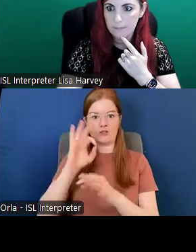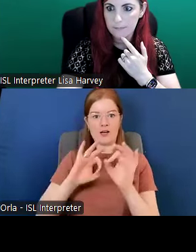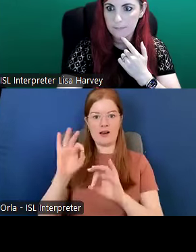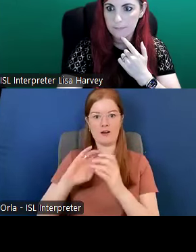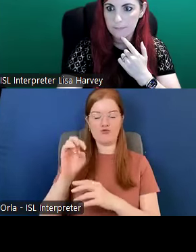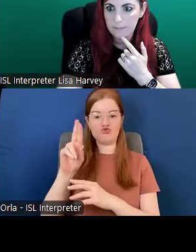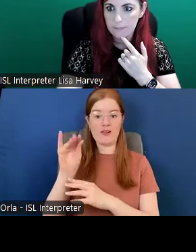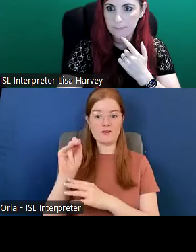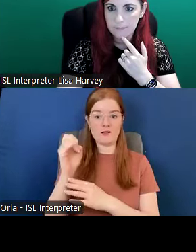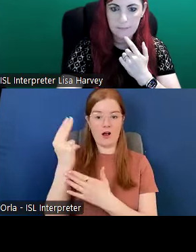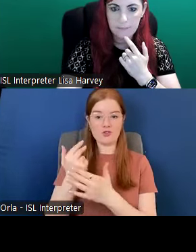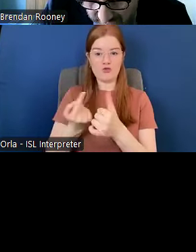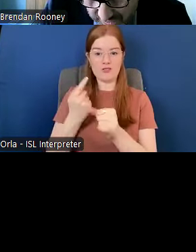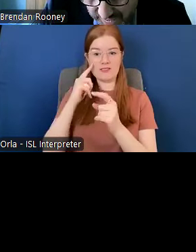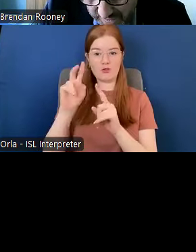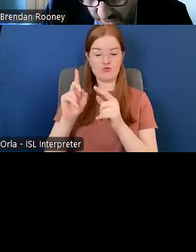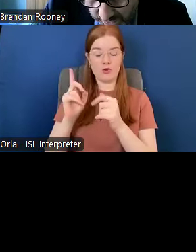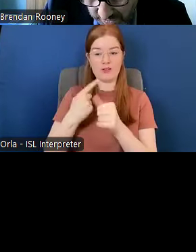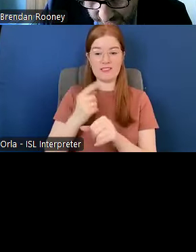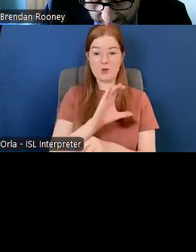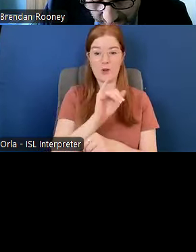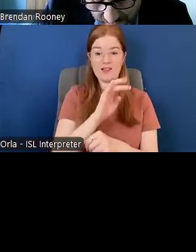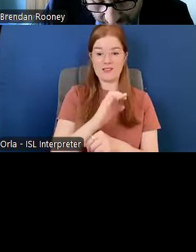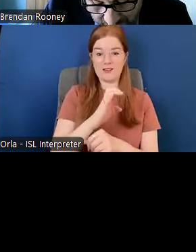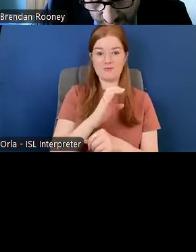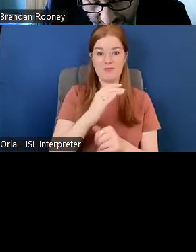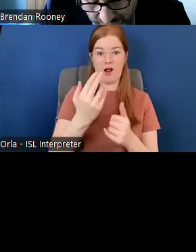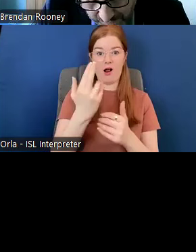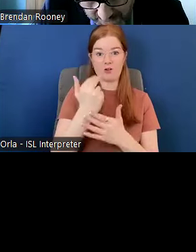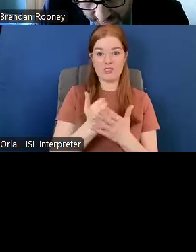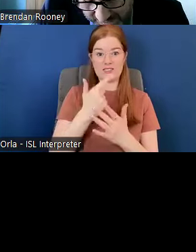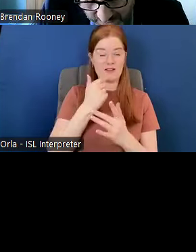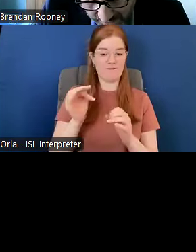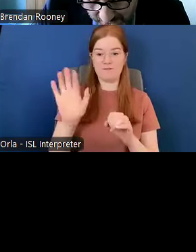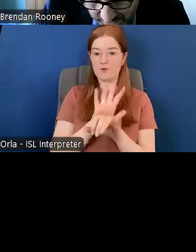already. Celtic artists, Hone concluded, found complete freedom and satisfaction in